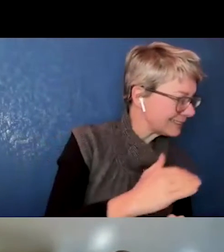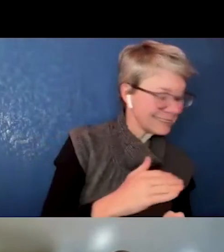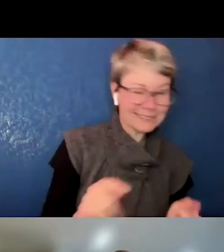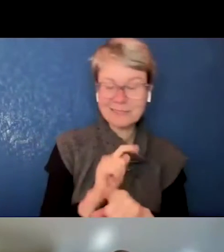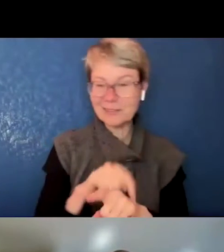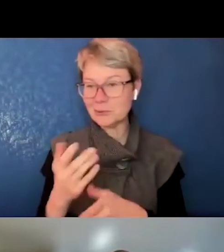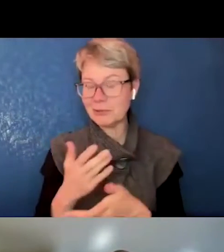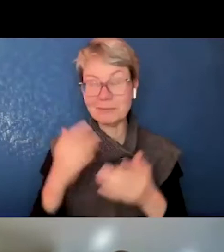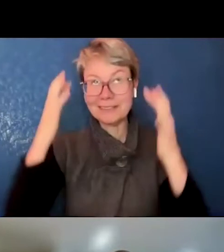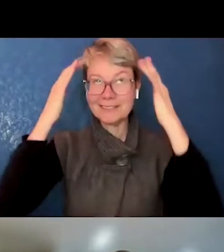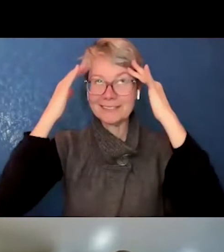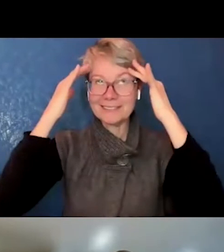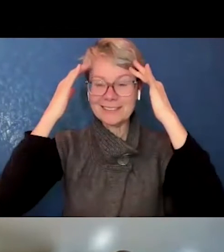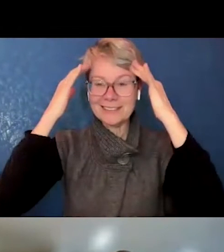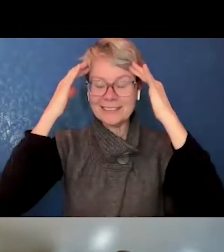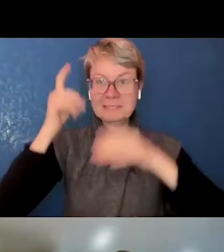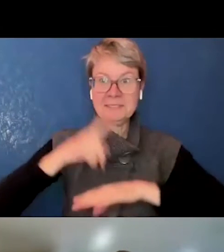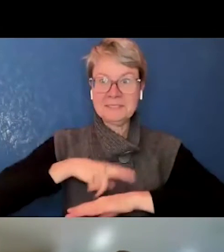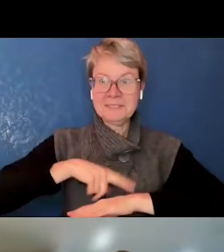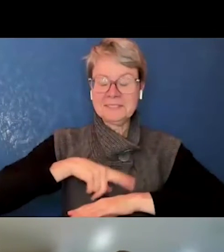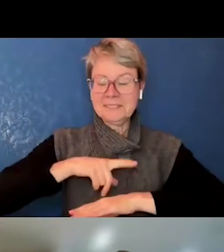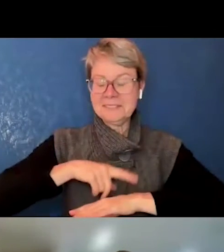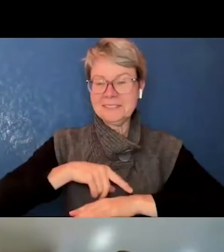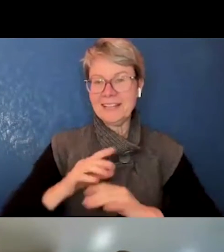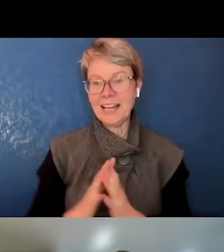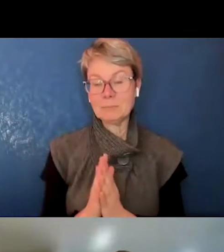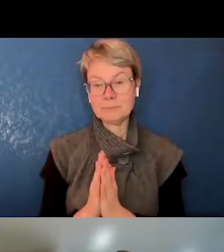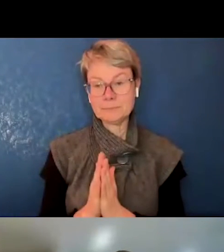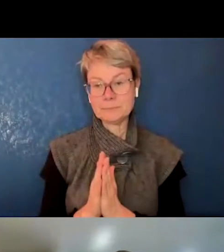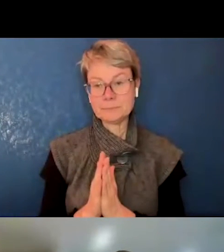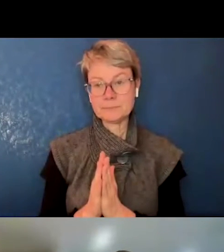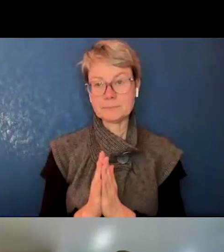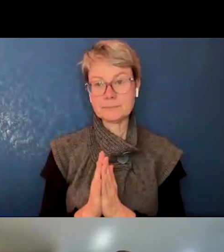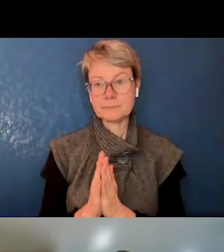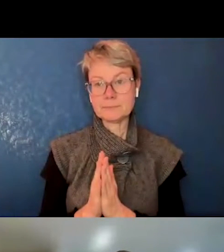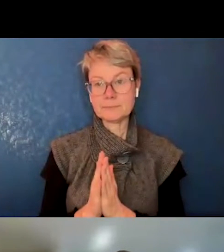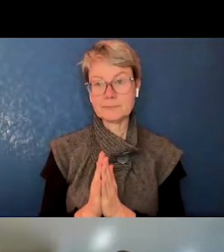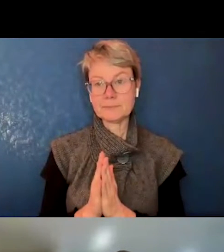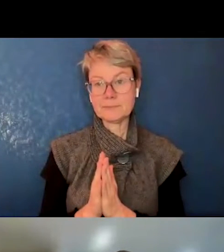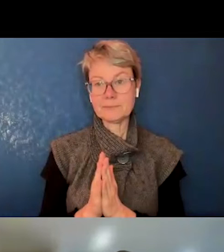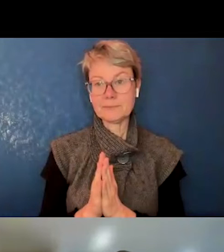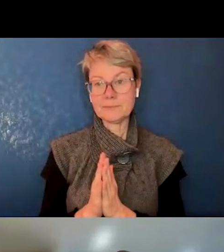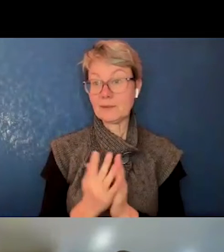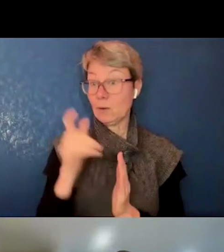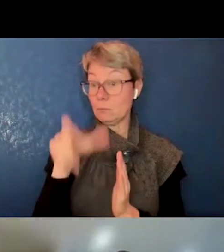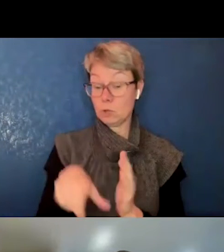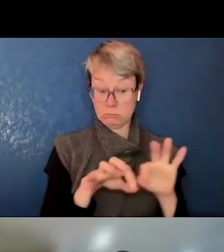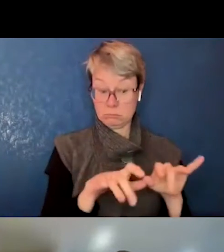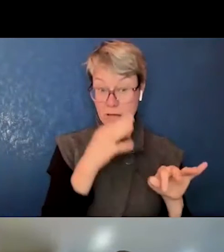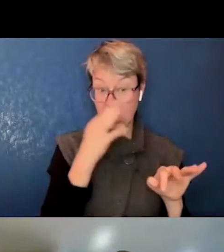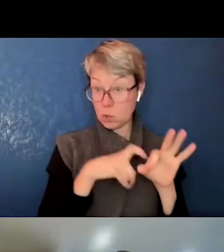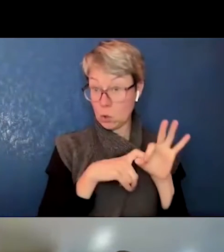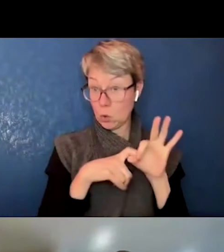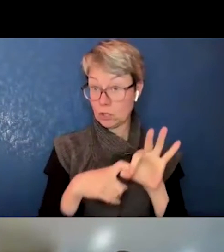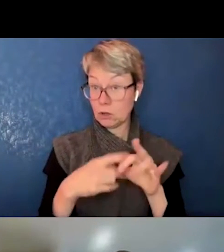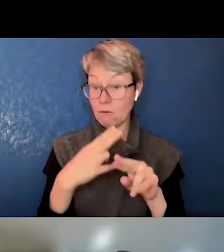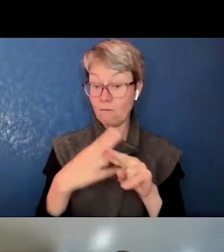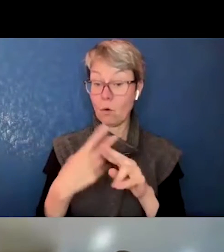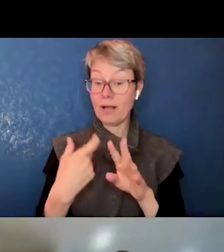thinking about um time um so we have a question um which was directed at KI but I think um we can